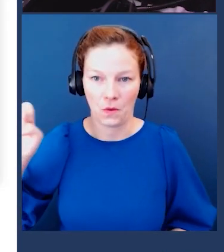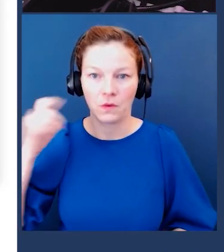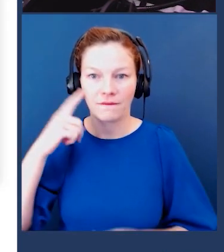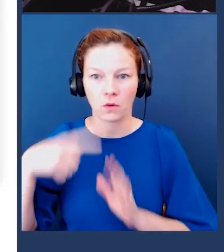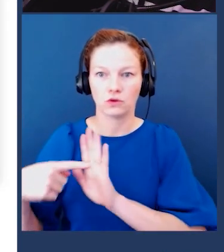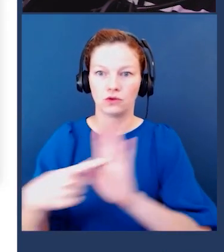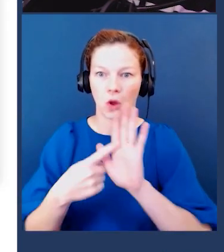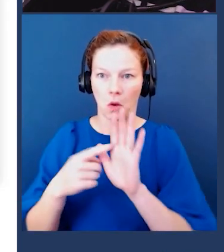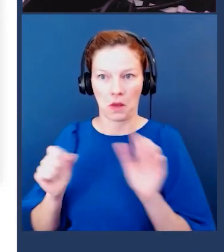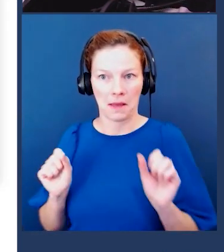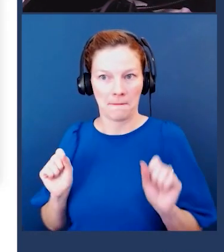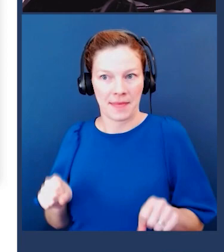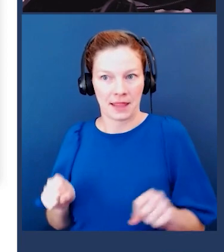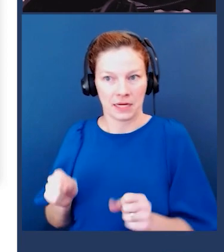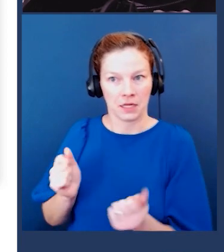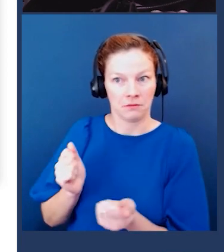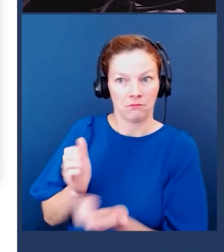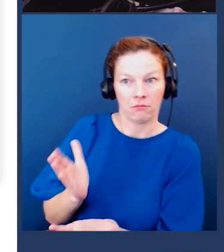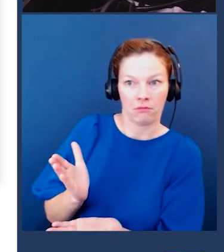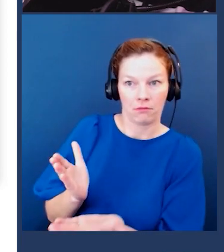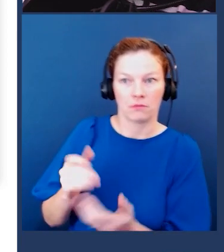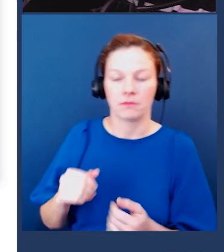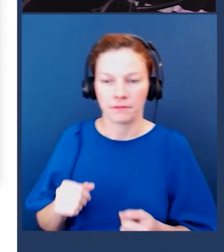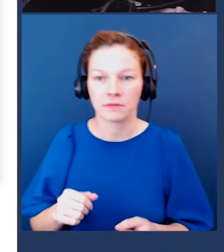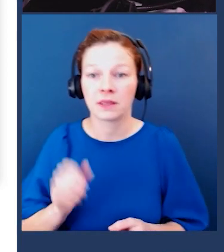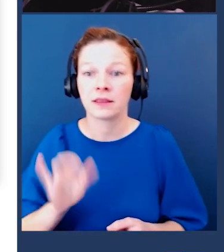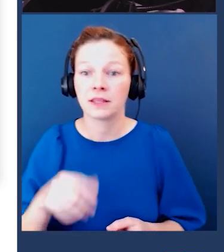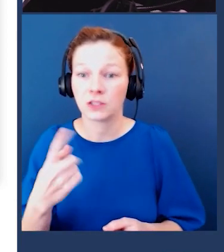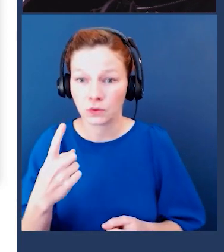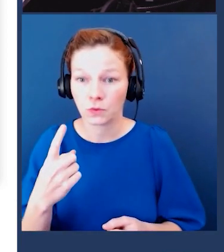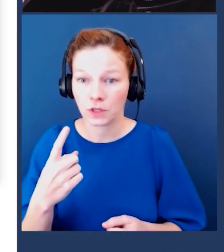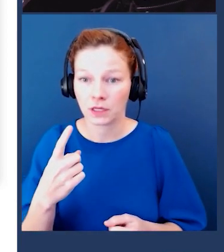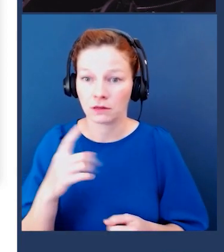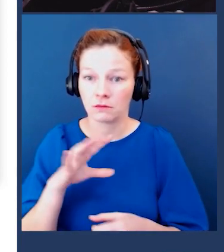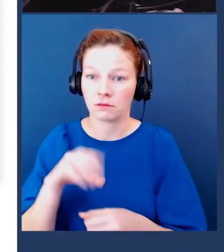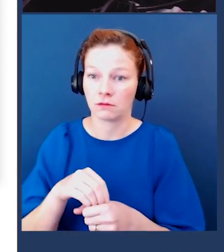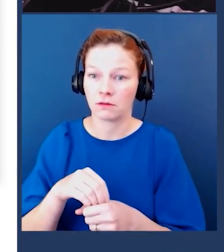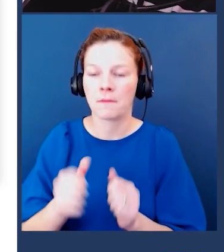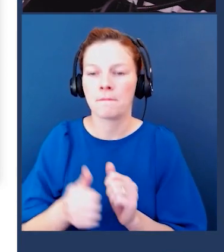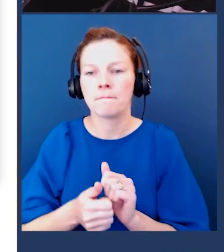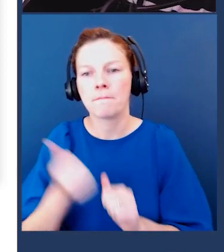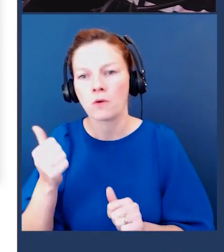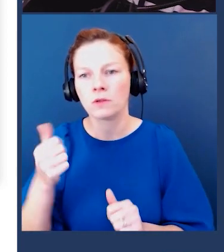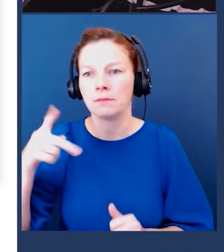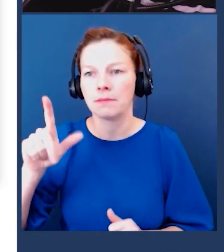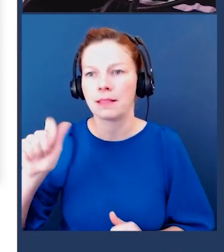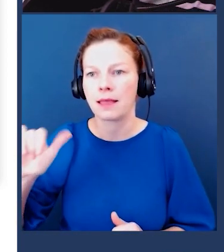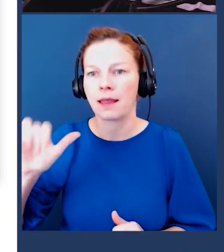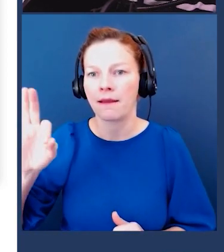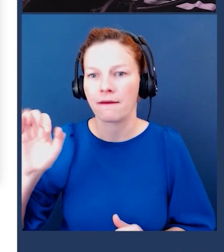In this one, the technology basically involved is PlayFab, Redis Cache, Event Hubs,